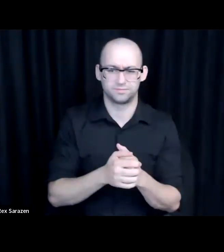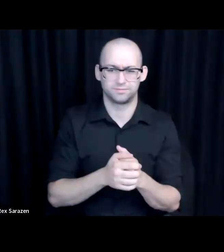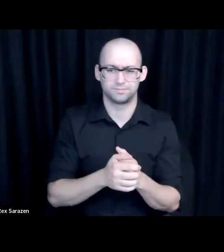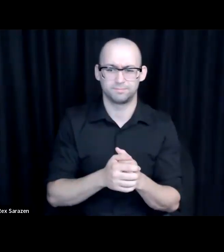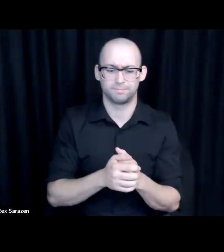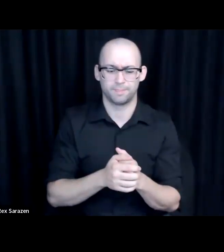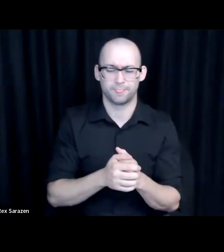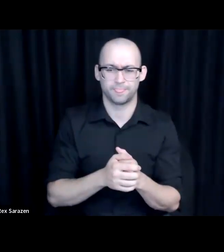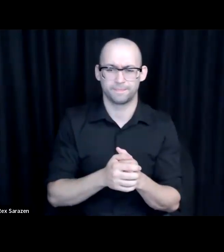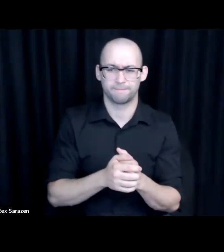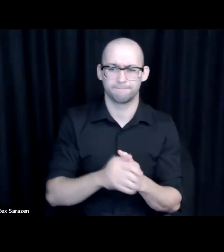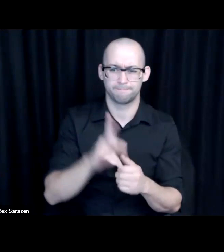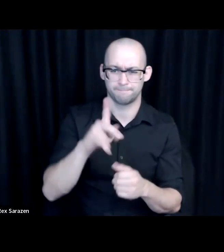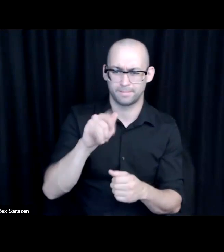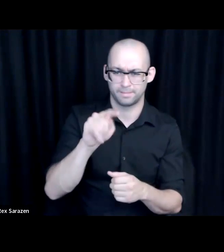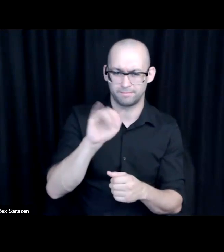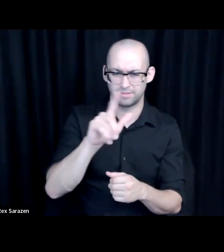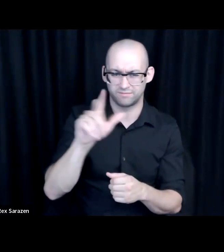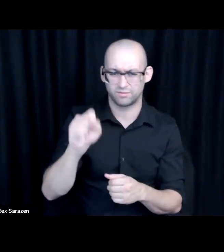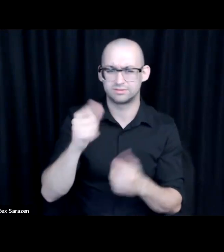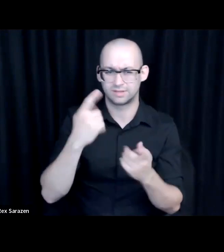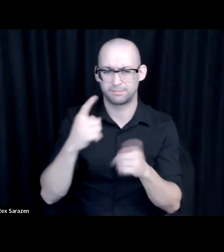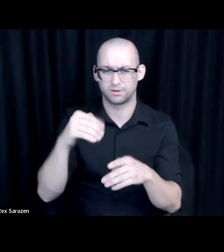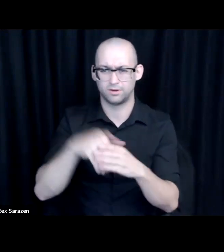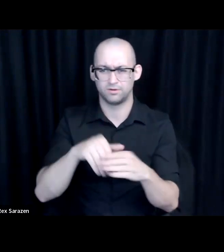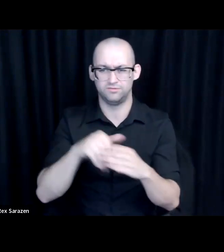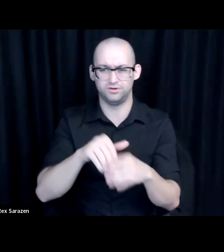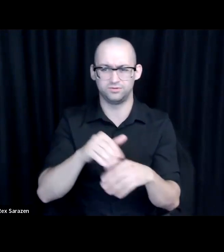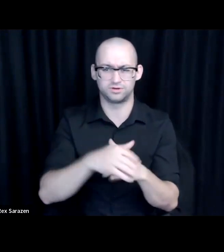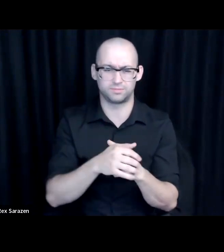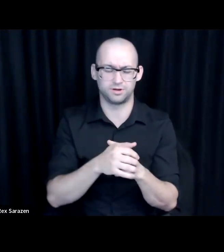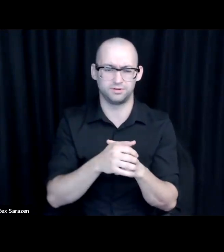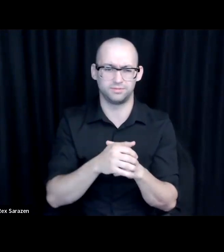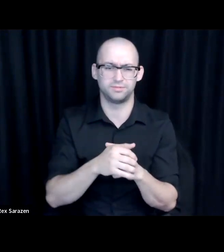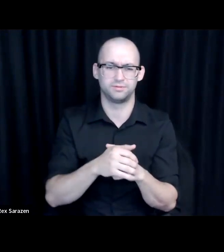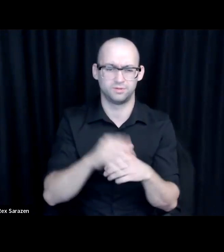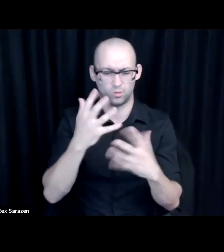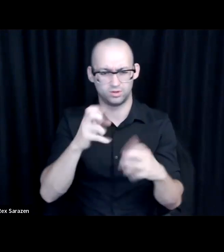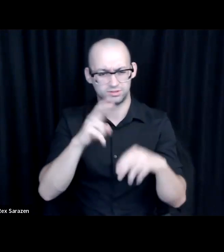the pitfalls that exist on the Internet. And then, you know, learn to build that into their future